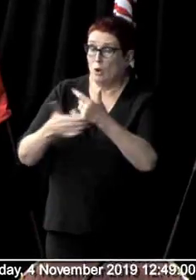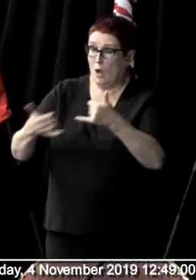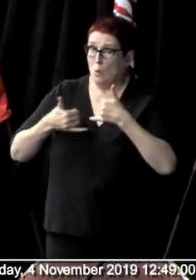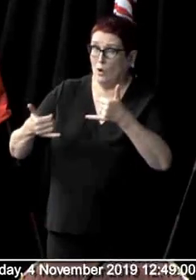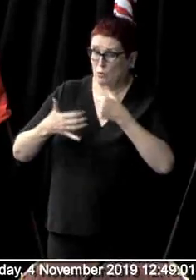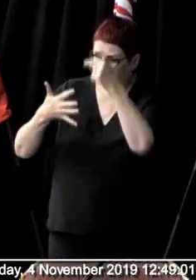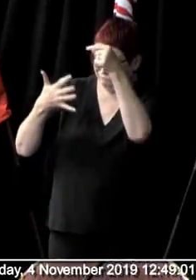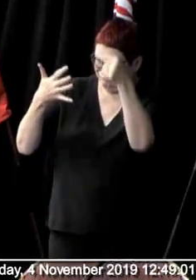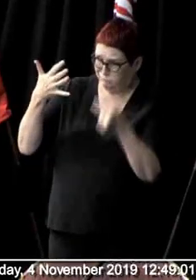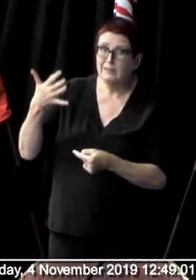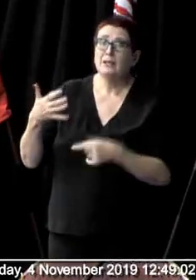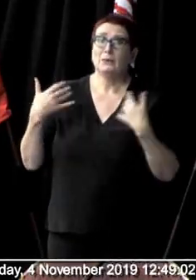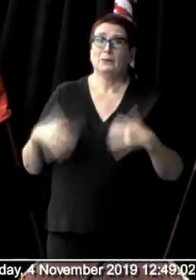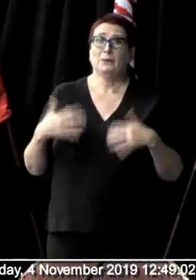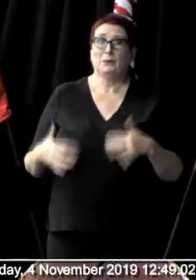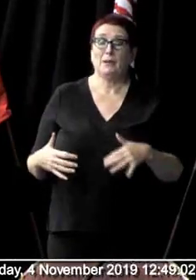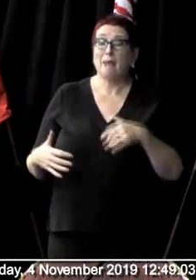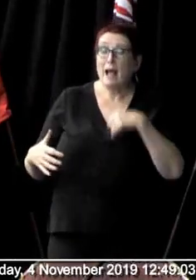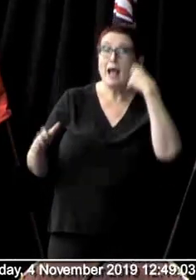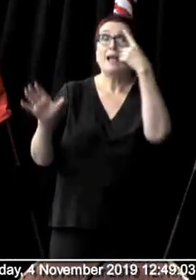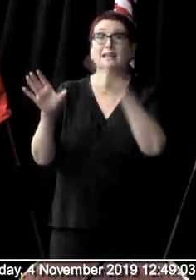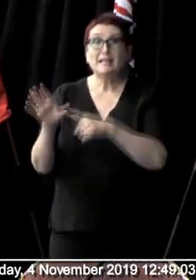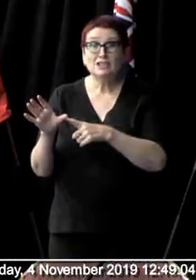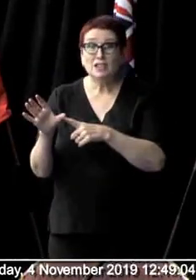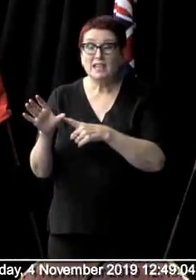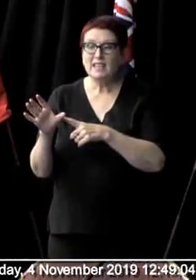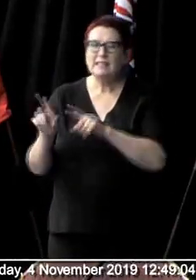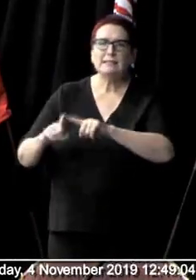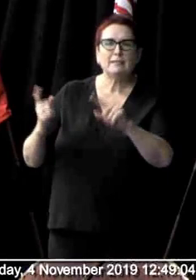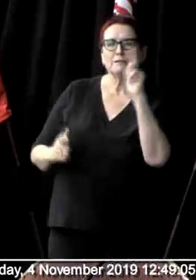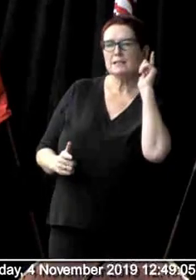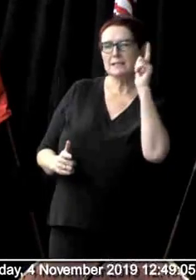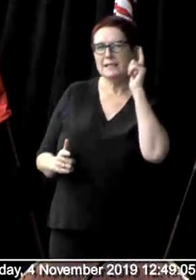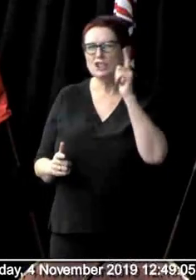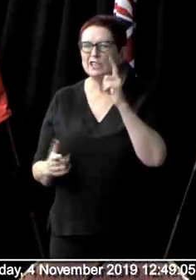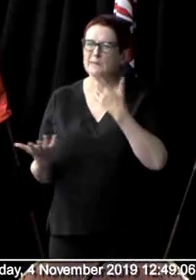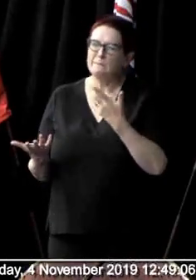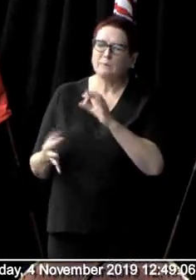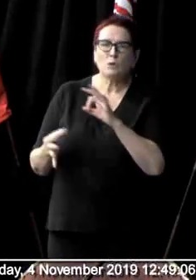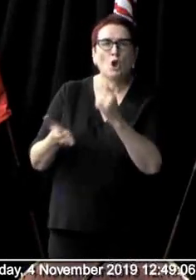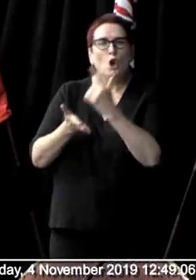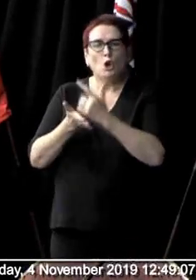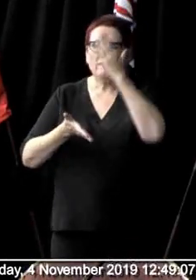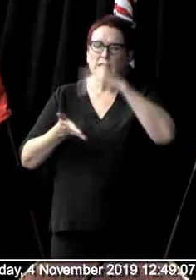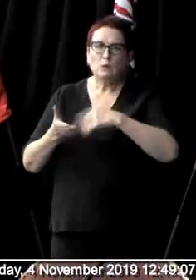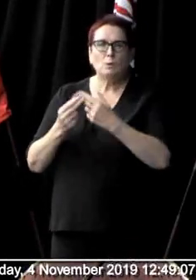the following year there was a different teacher who wasn’t quite as experienced – or didn’t – didn’t know my daughter as well.